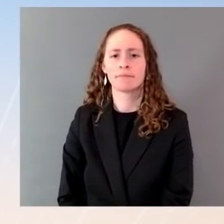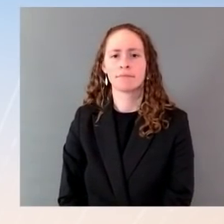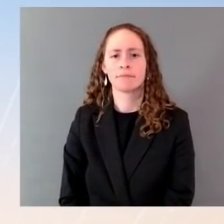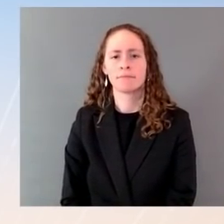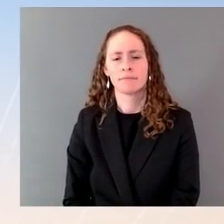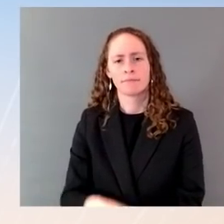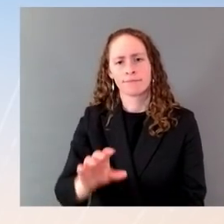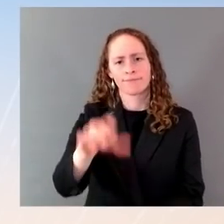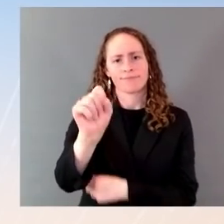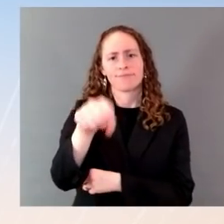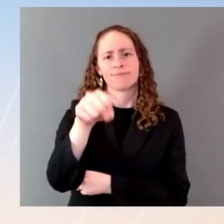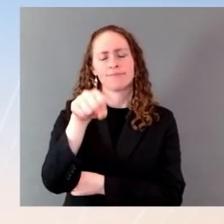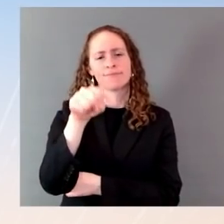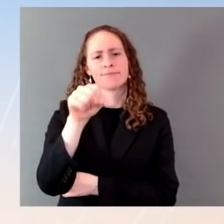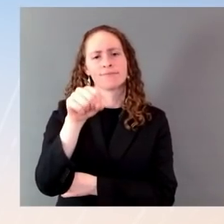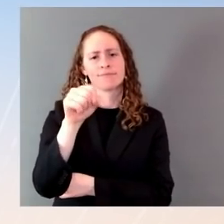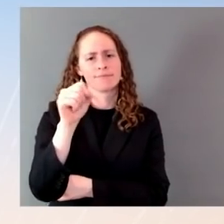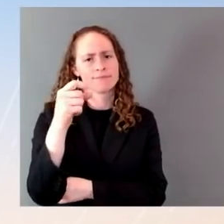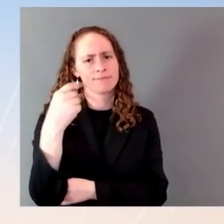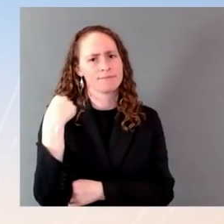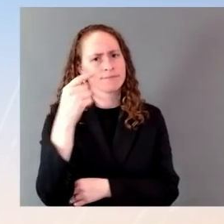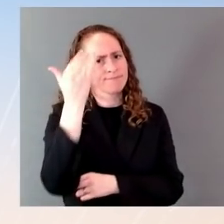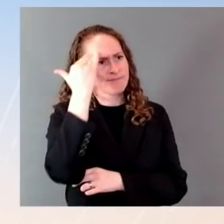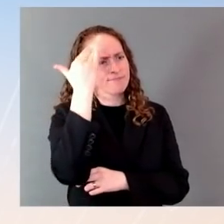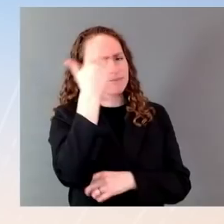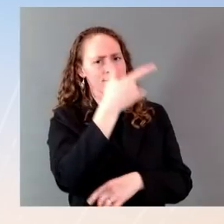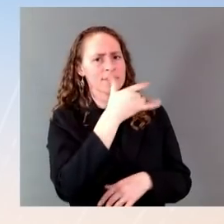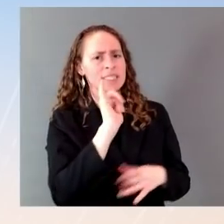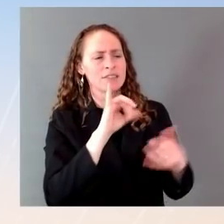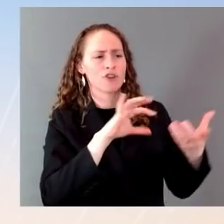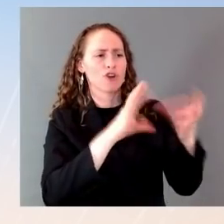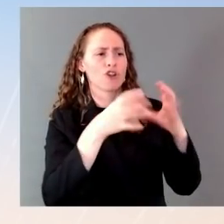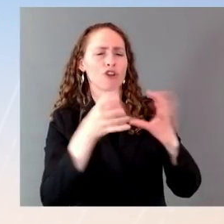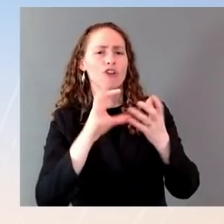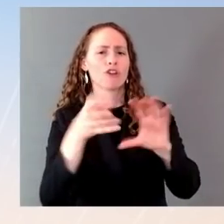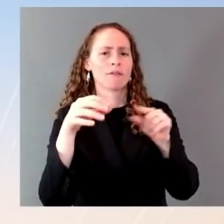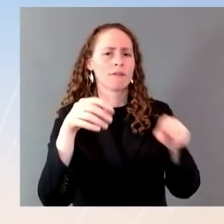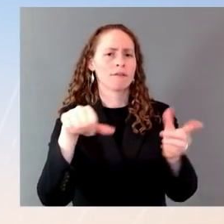have continued to move forward. So, not being in the nuclear deal has hardly been a solution to the proxy.